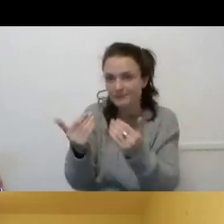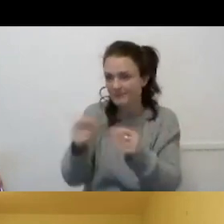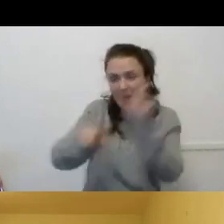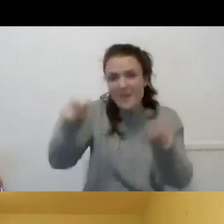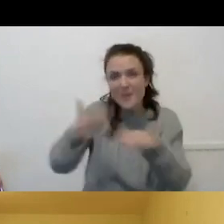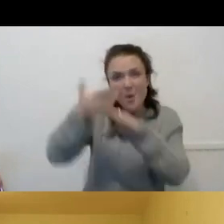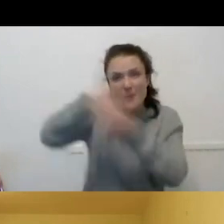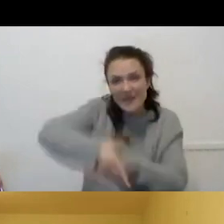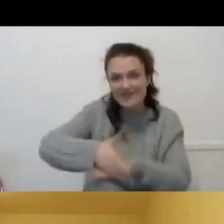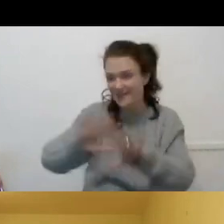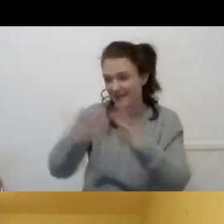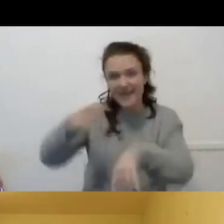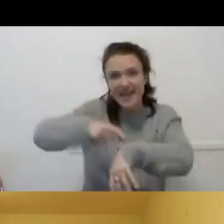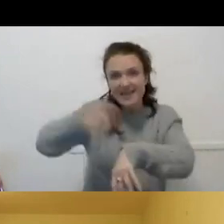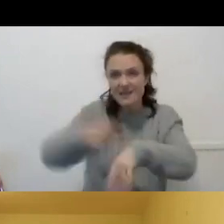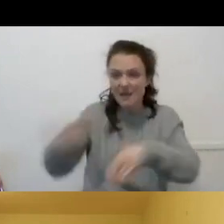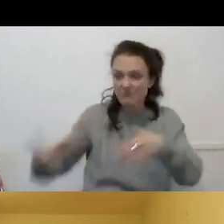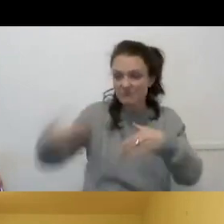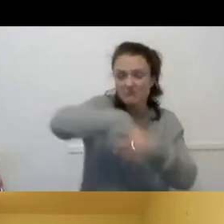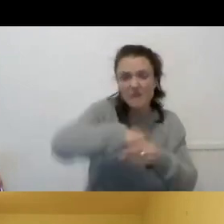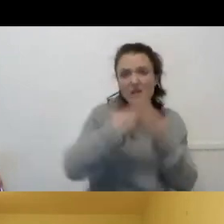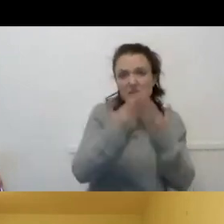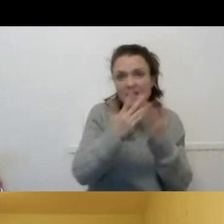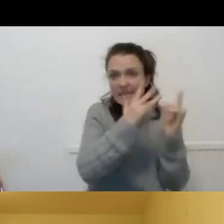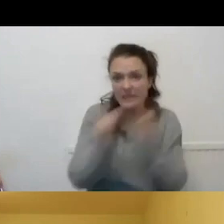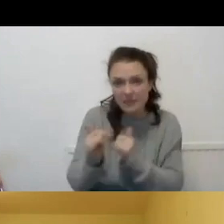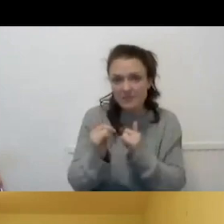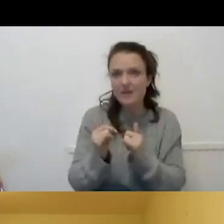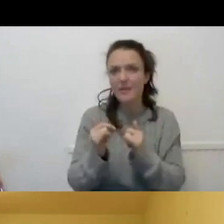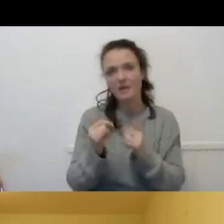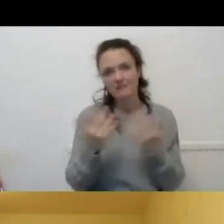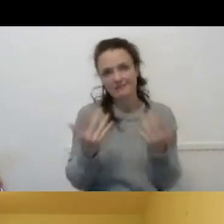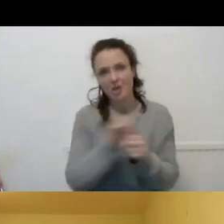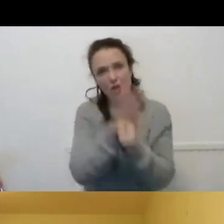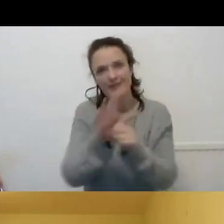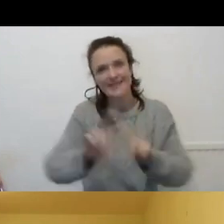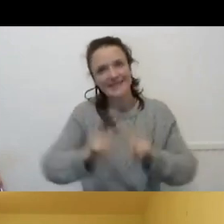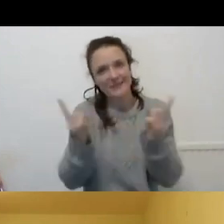and take part in the studies. But this time, it was different. Everyone heard a COVID-19